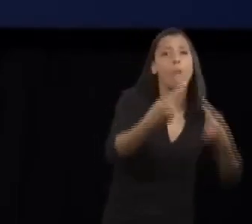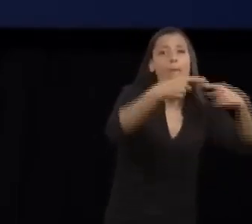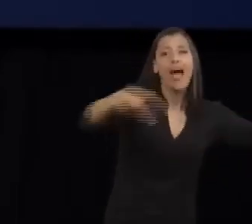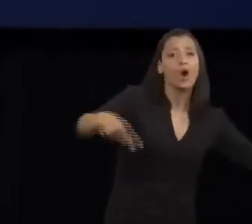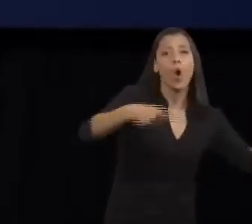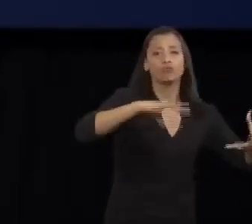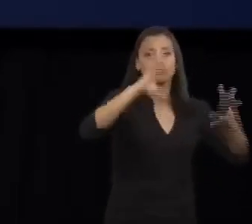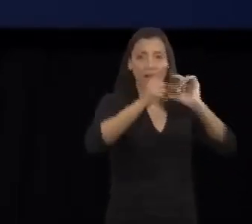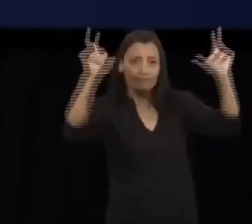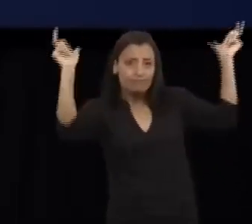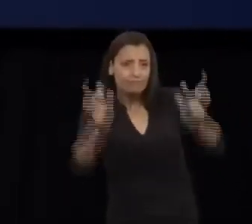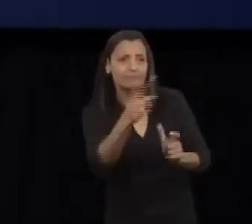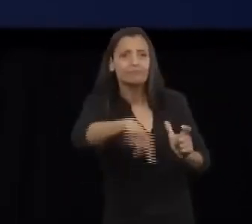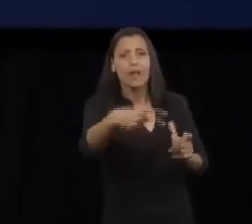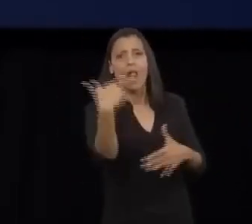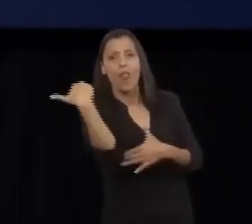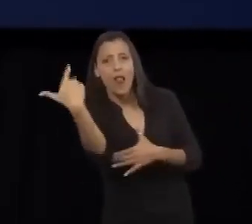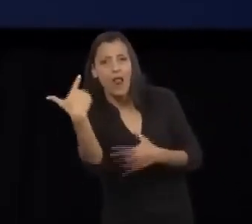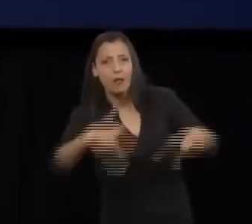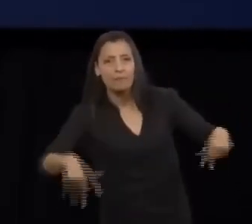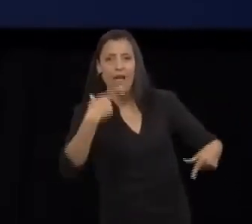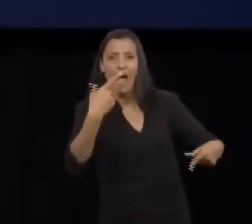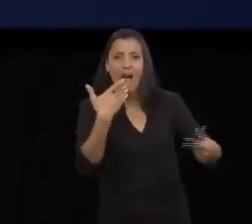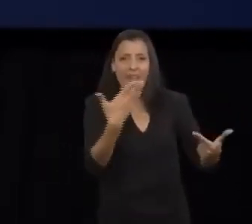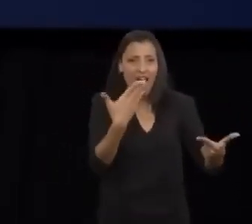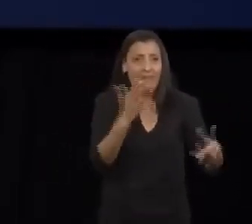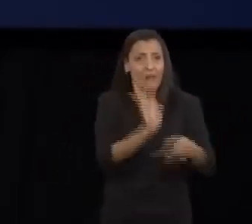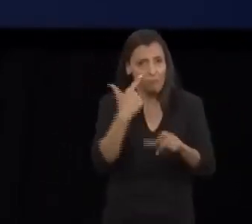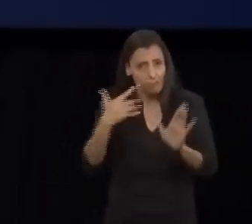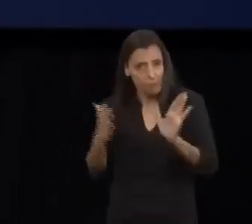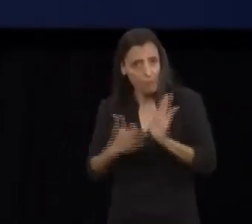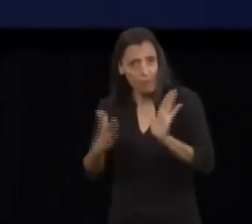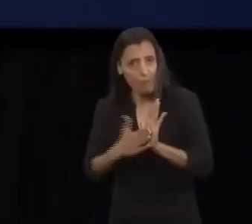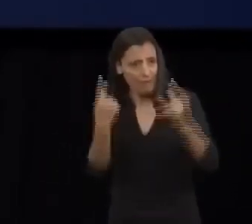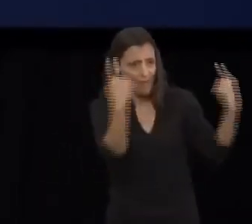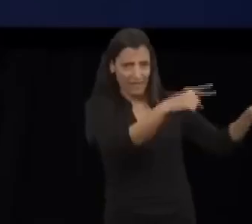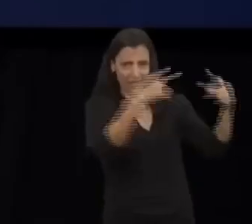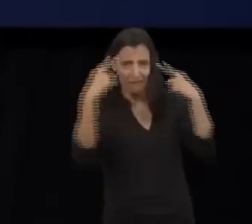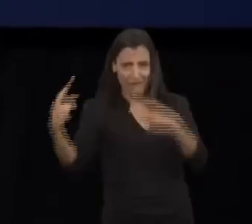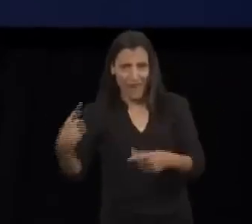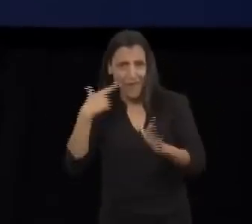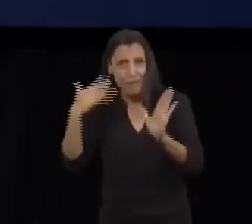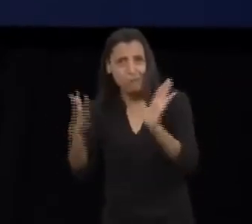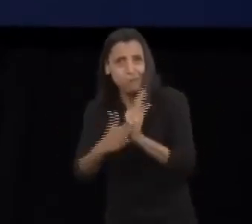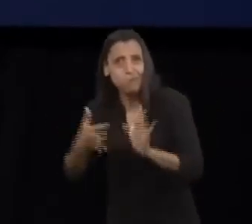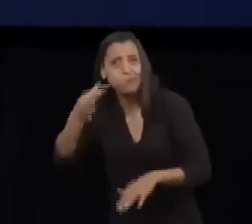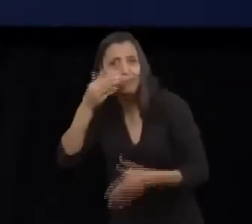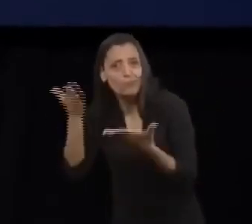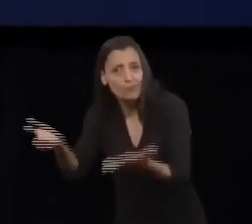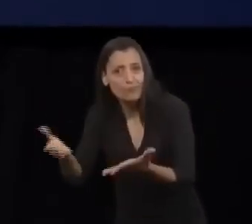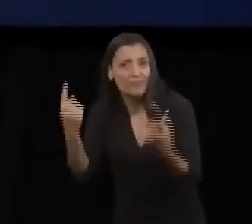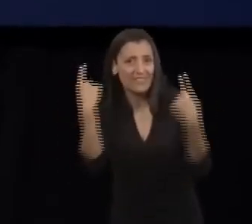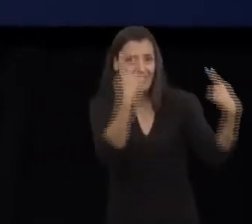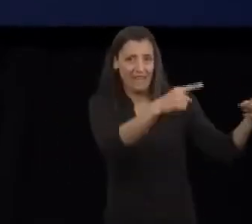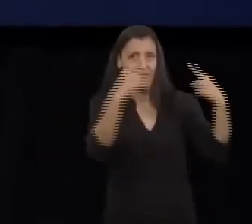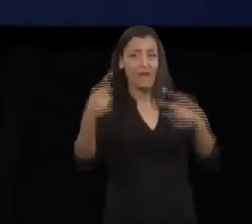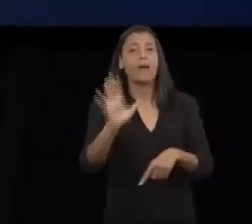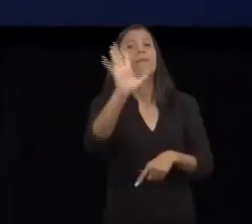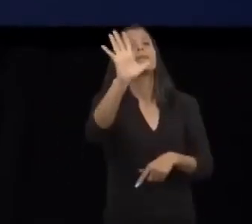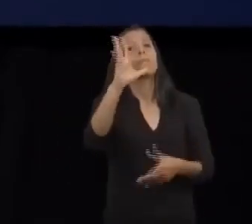is a long story, because the data says something else. But things also happened in the middle.